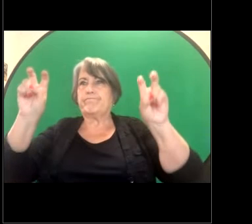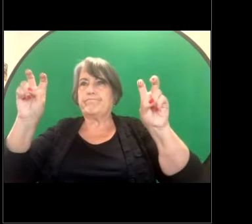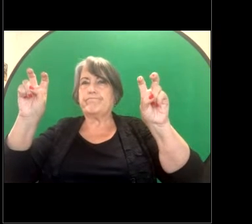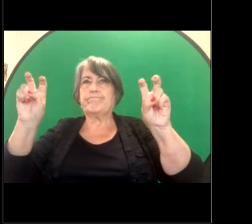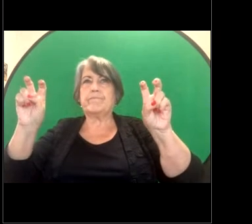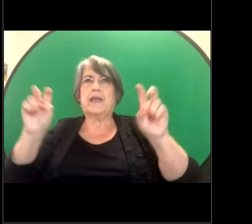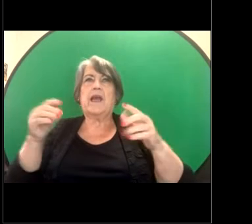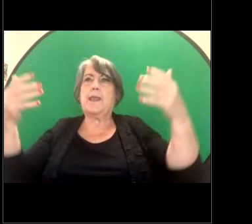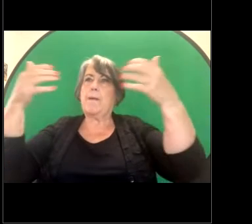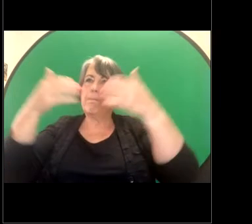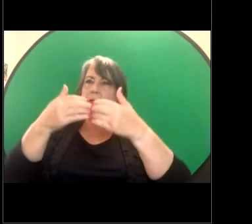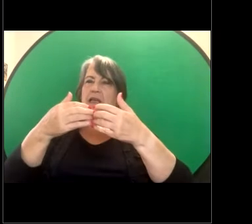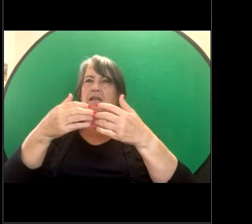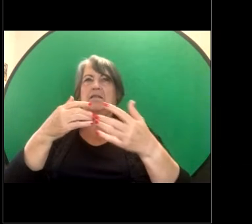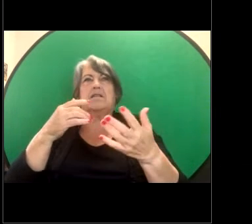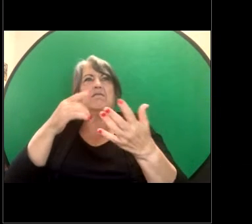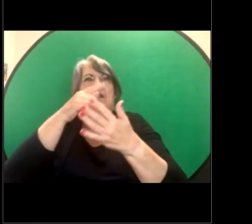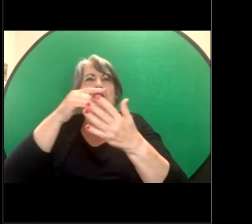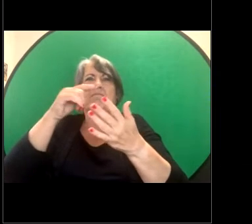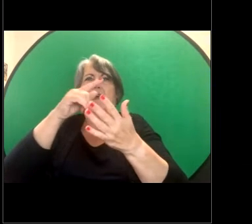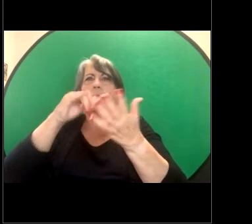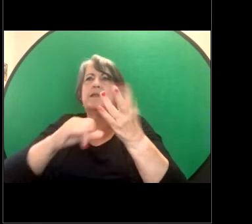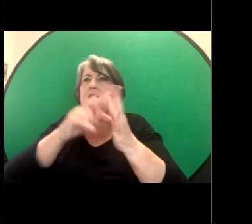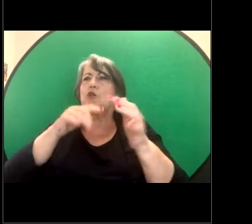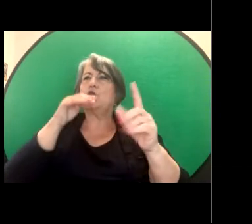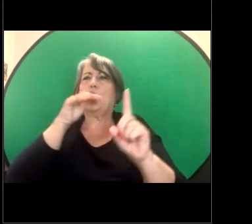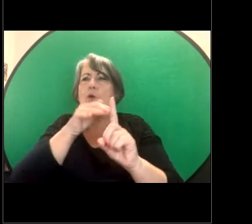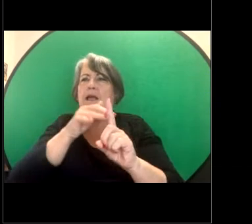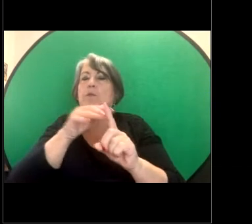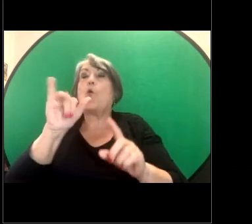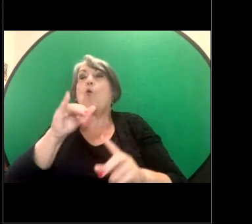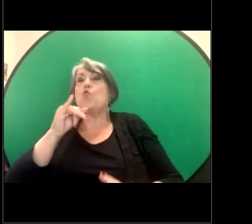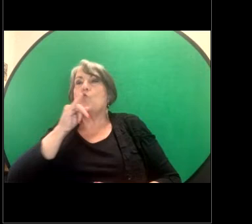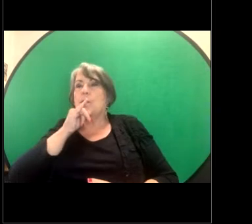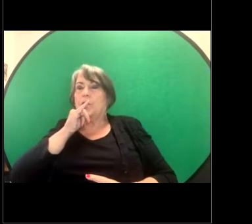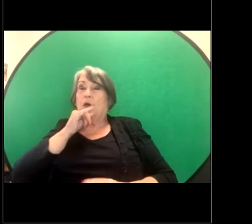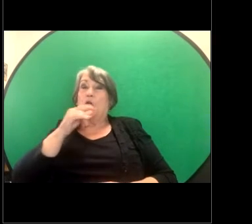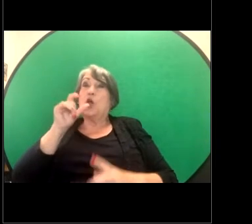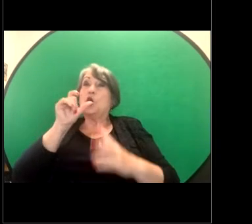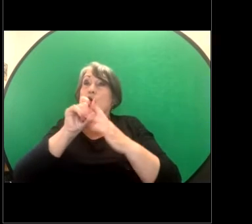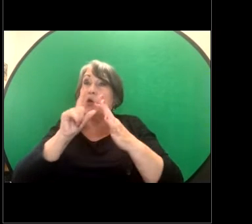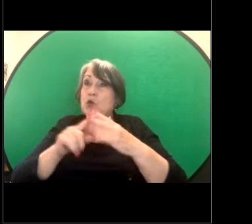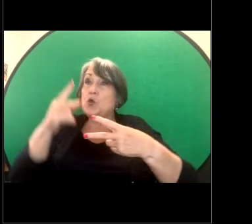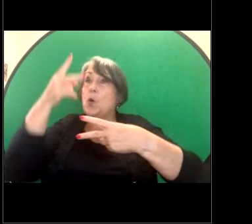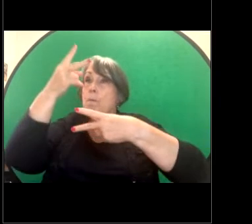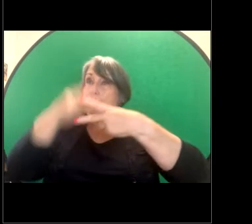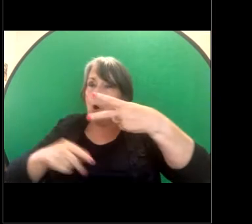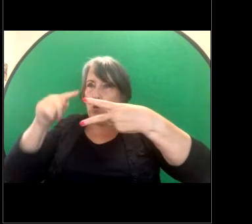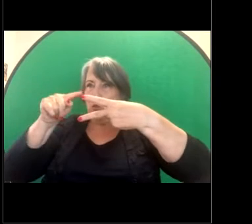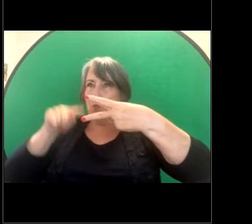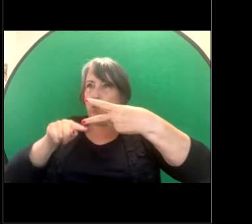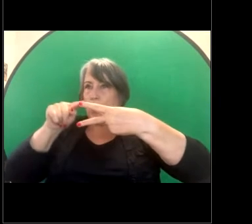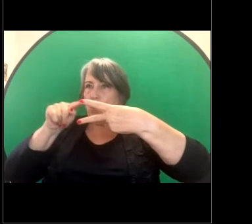elements of a criminal offence means that you can take both options but it will be important to get